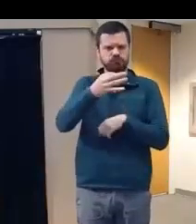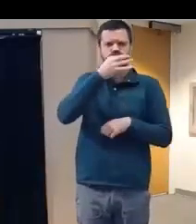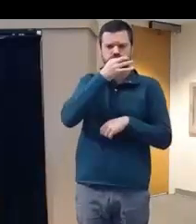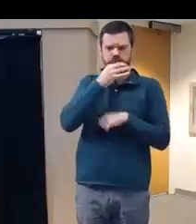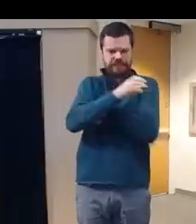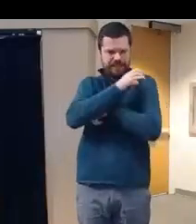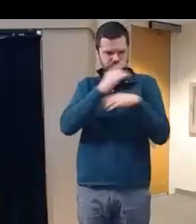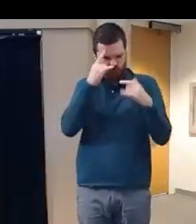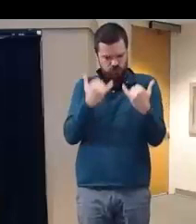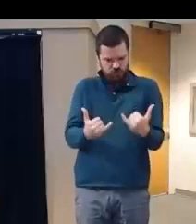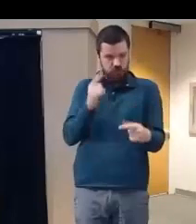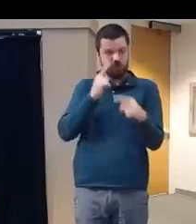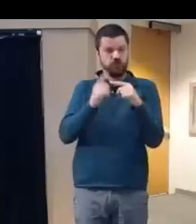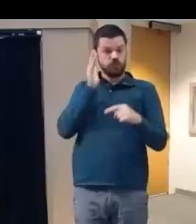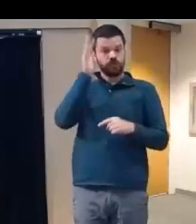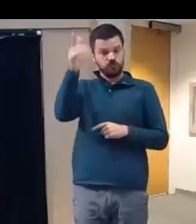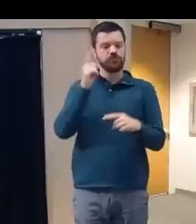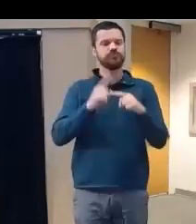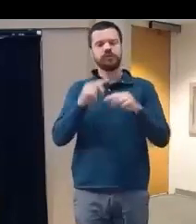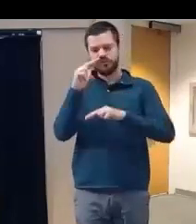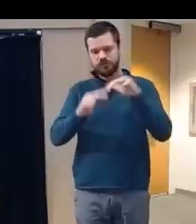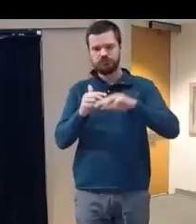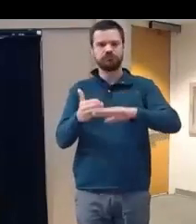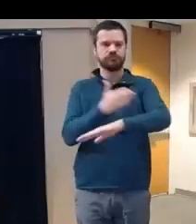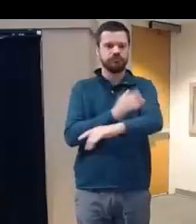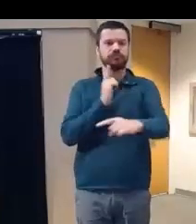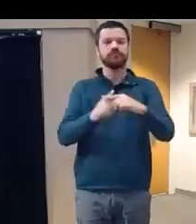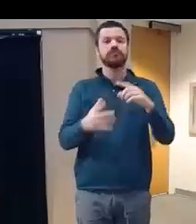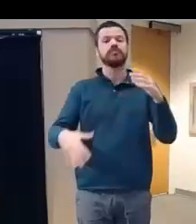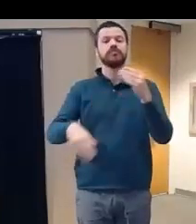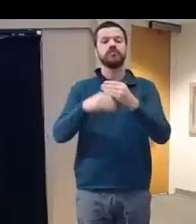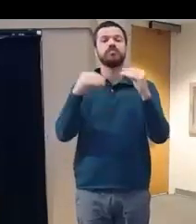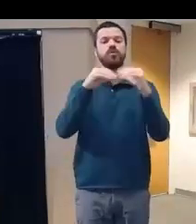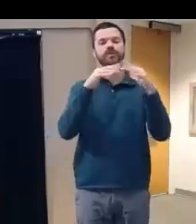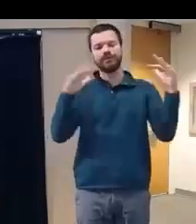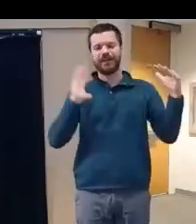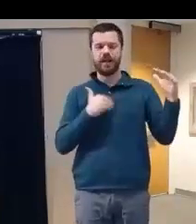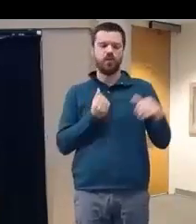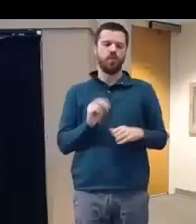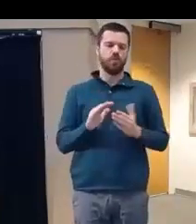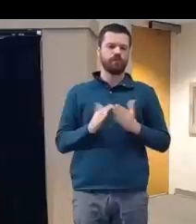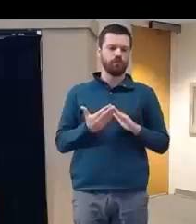future but we also strive to build enhance and diversify our own Community this is hot off the